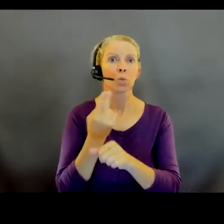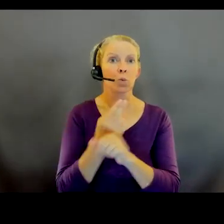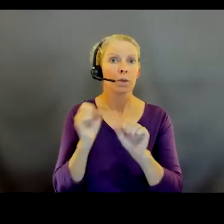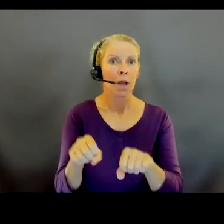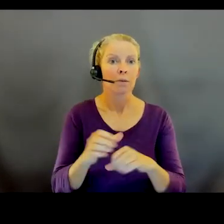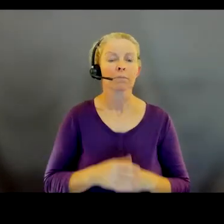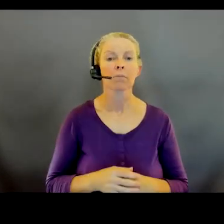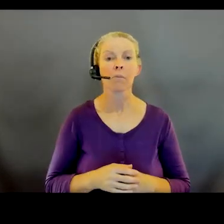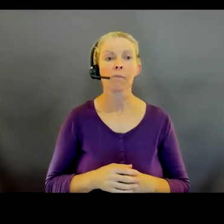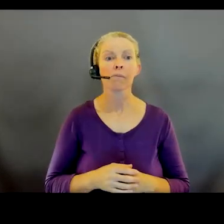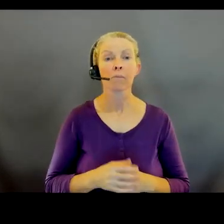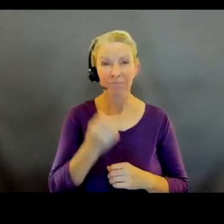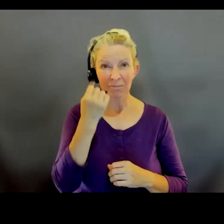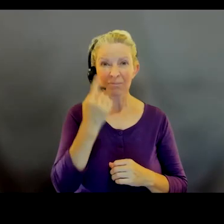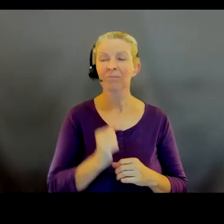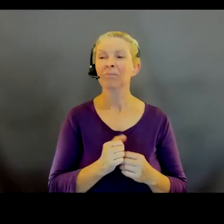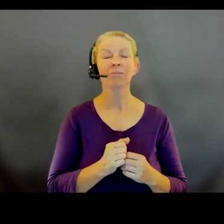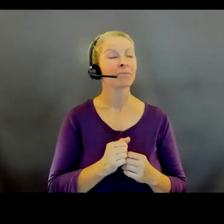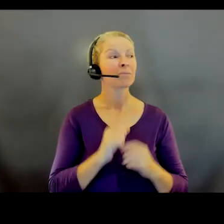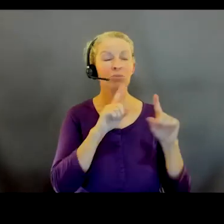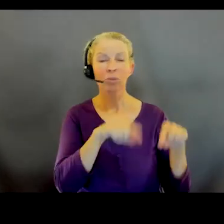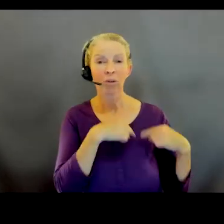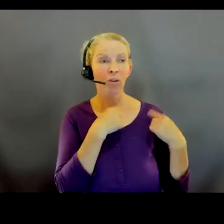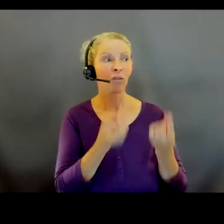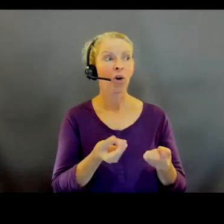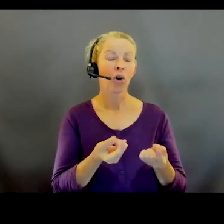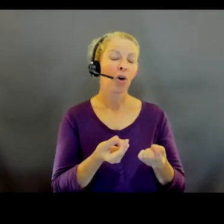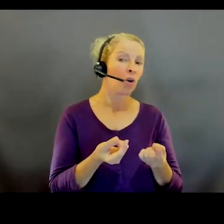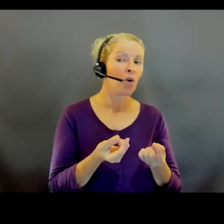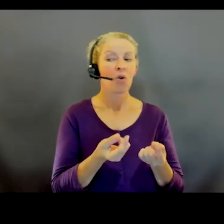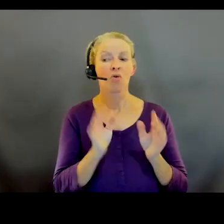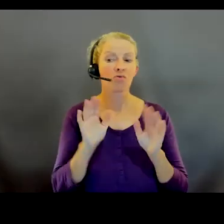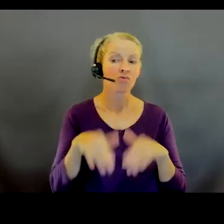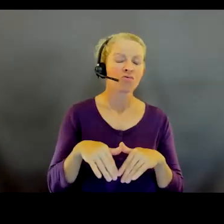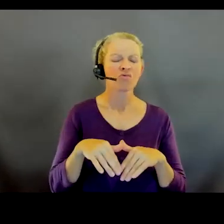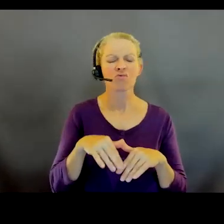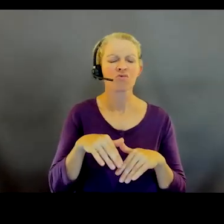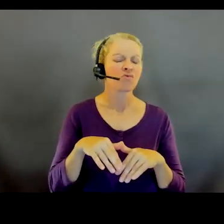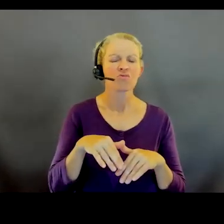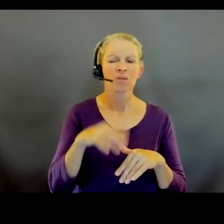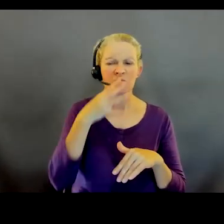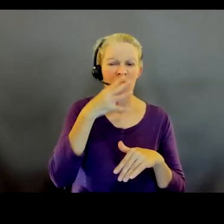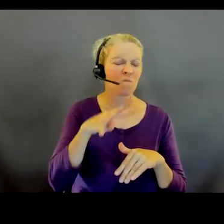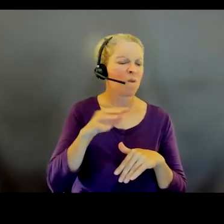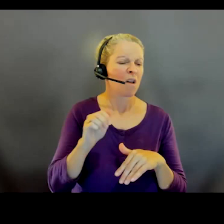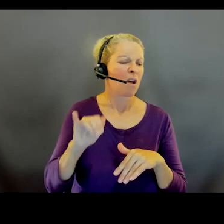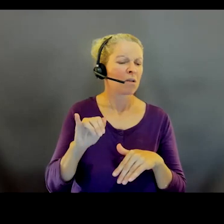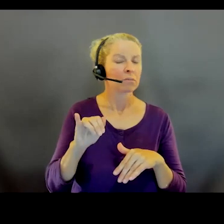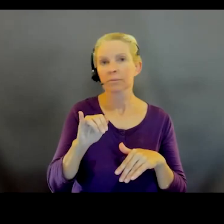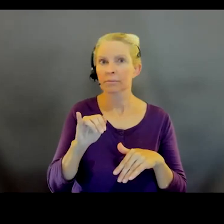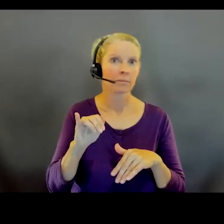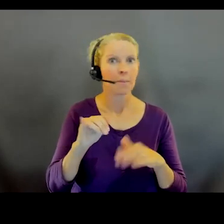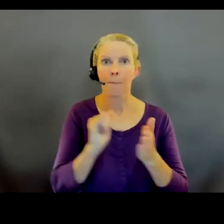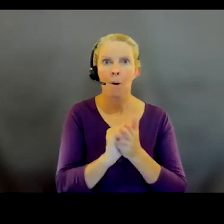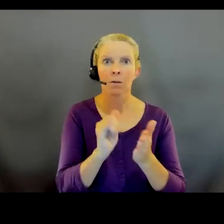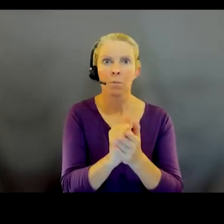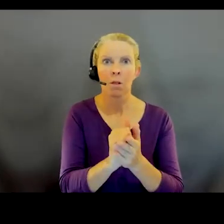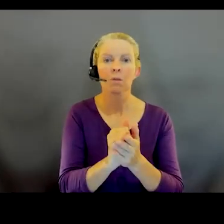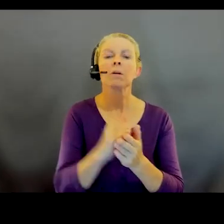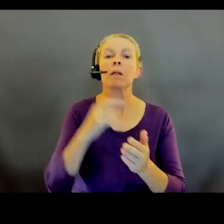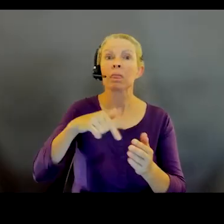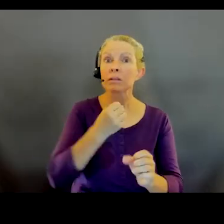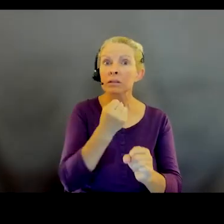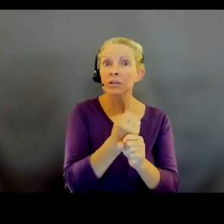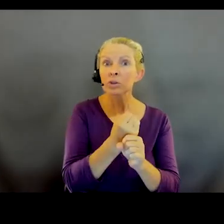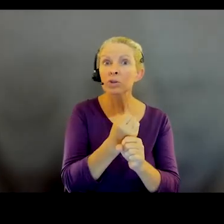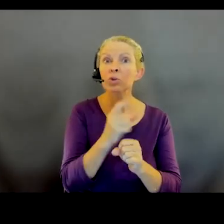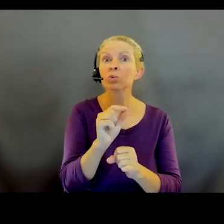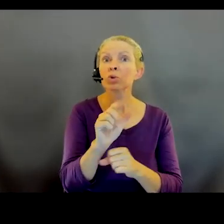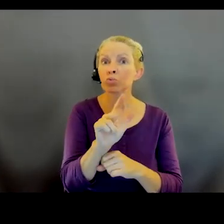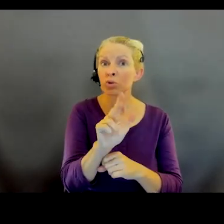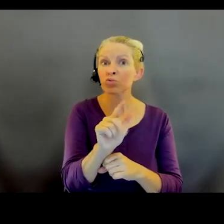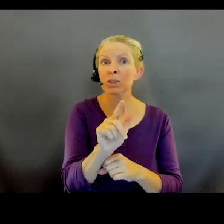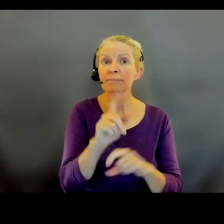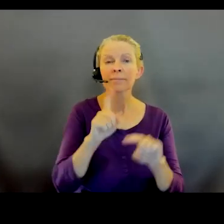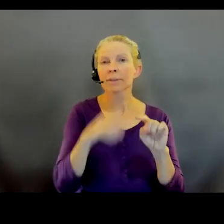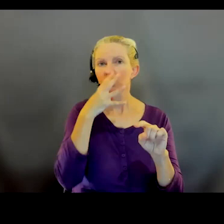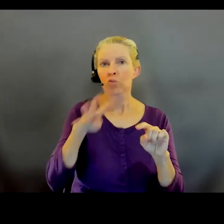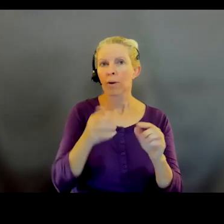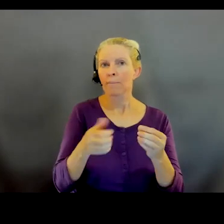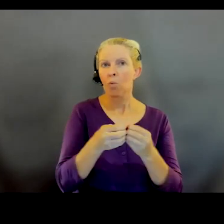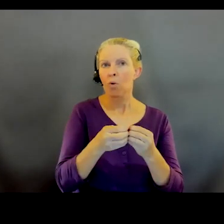be a spectator to artificial intelligence. He can't be, this year or ever again. It would be,